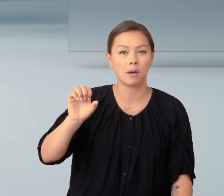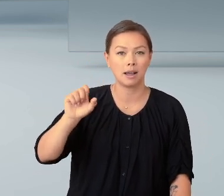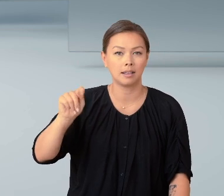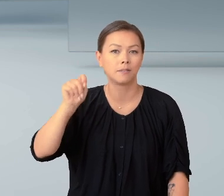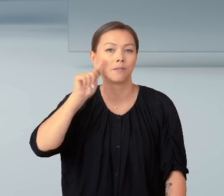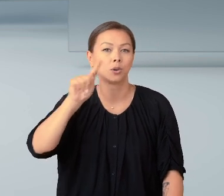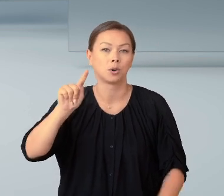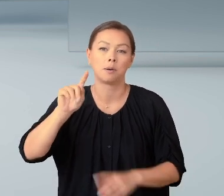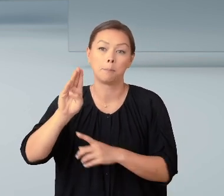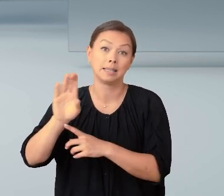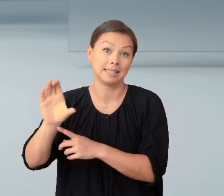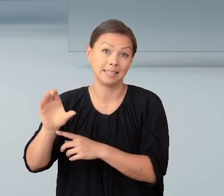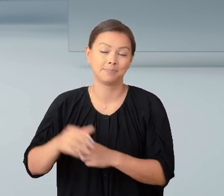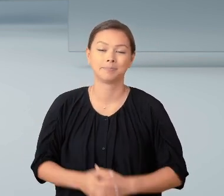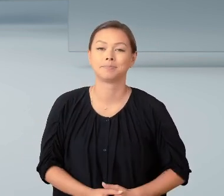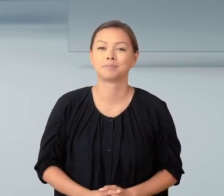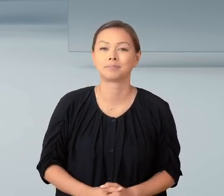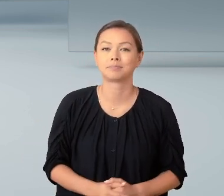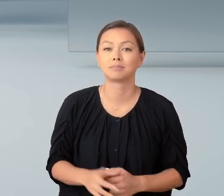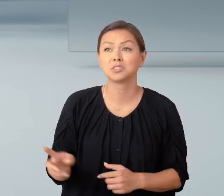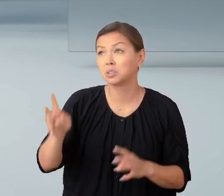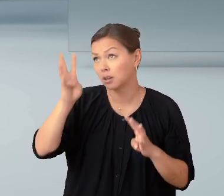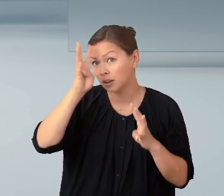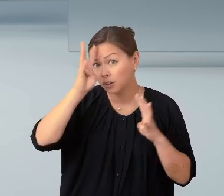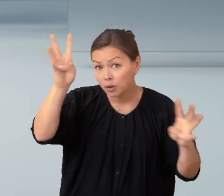sales order process. Creating or updating customer orders can